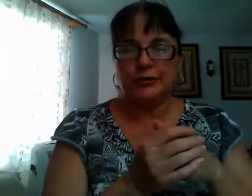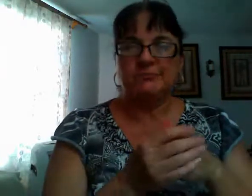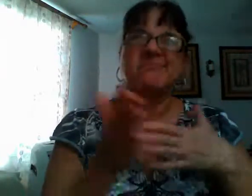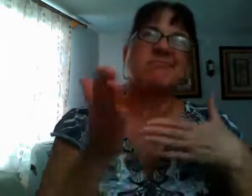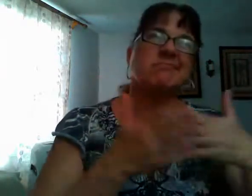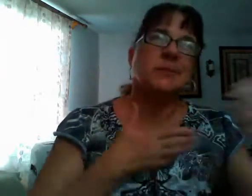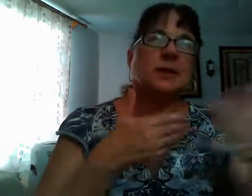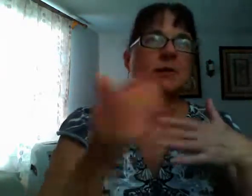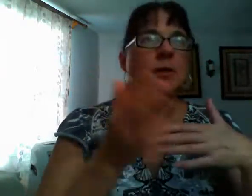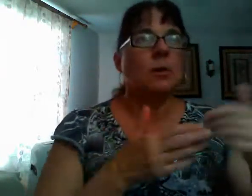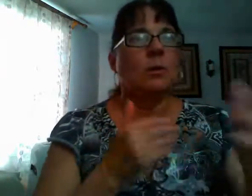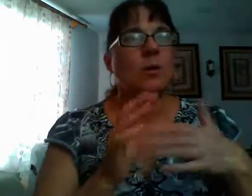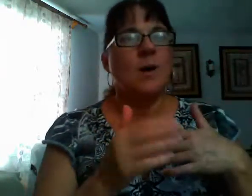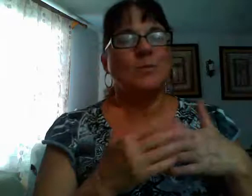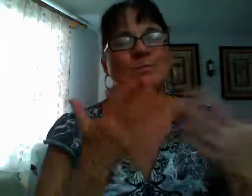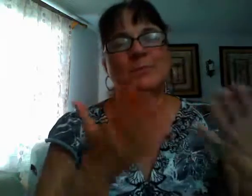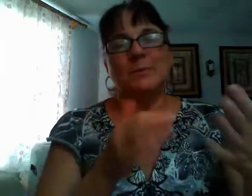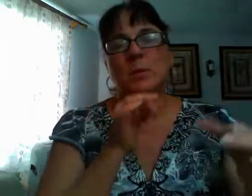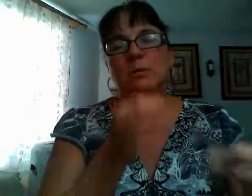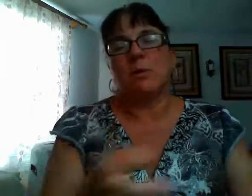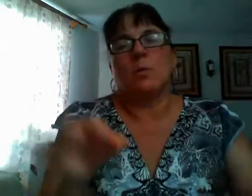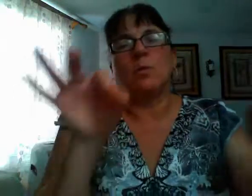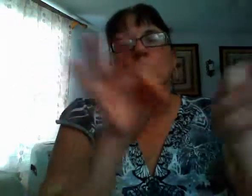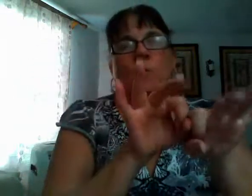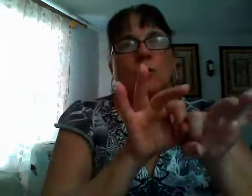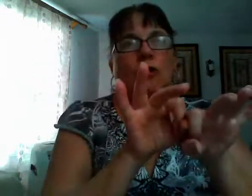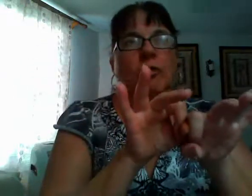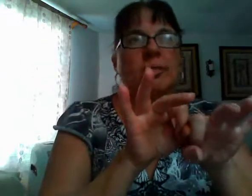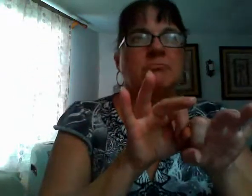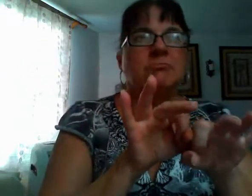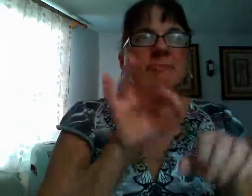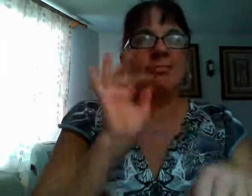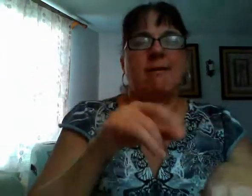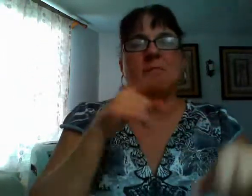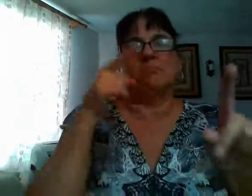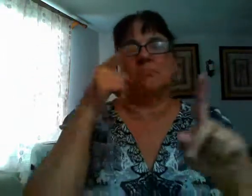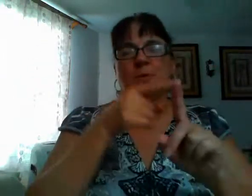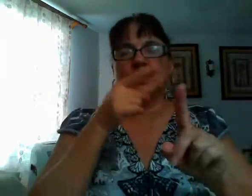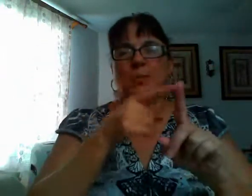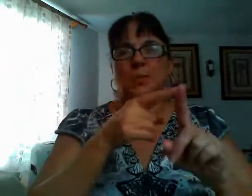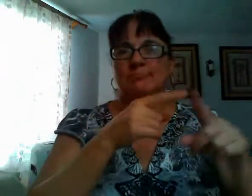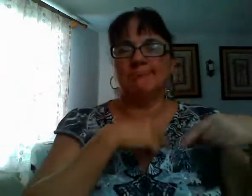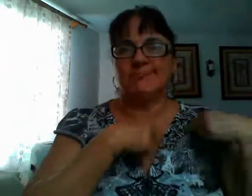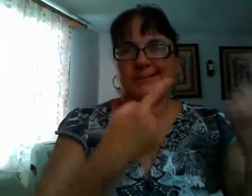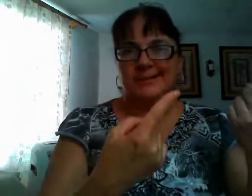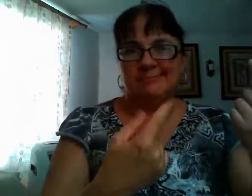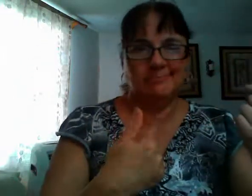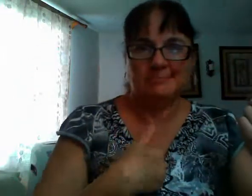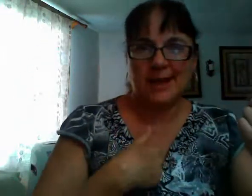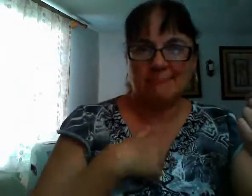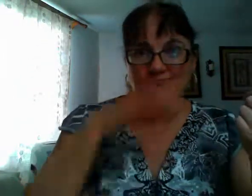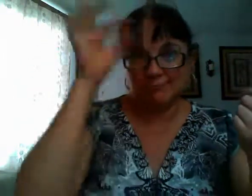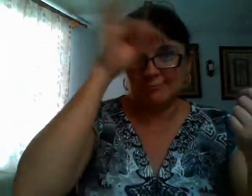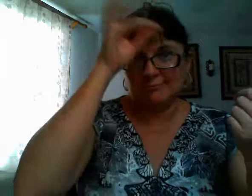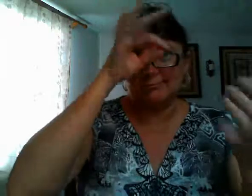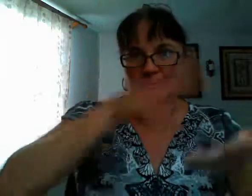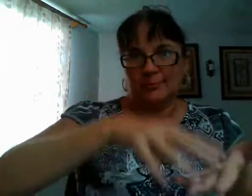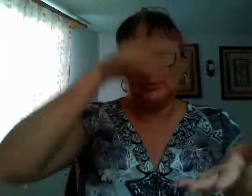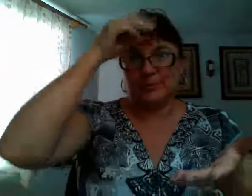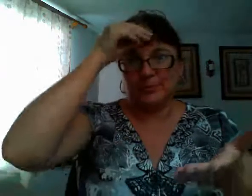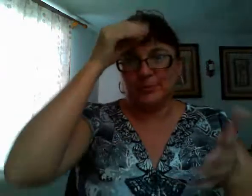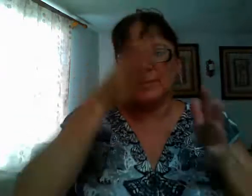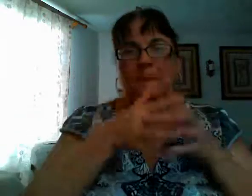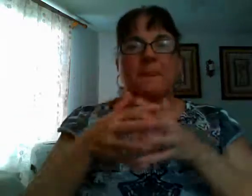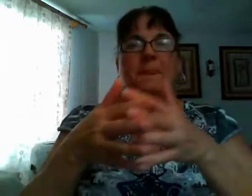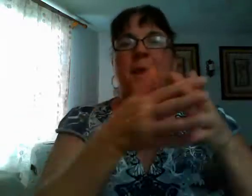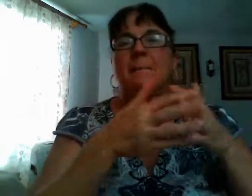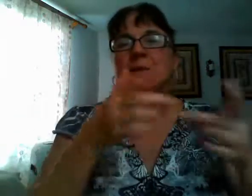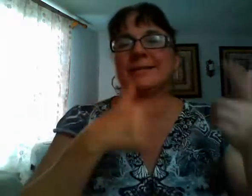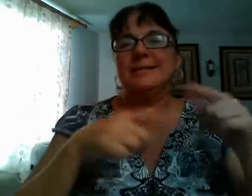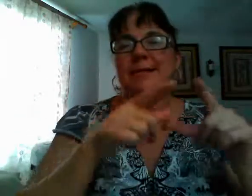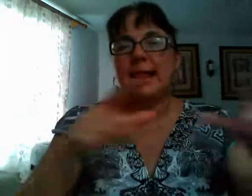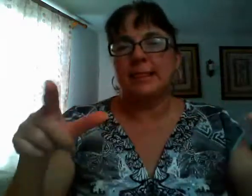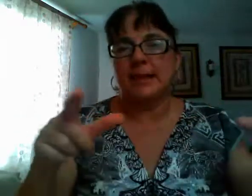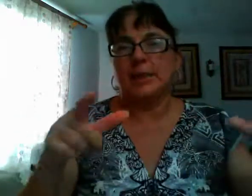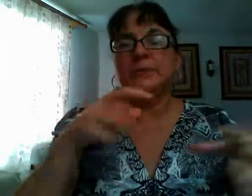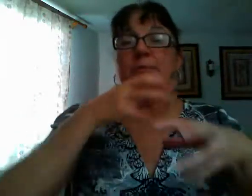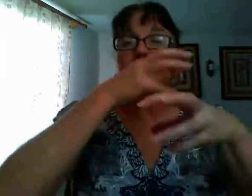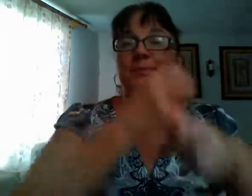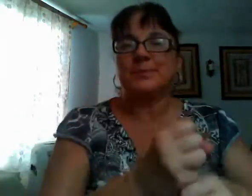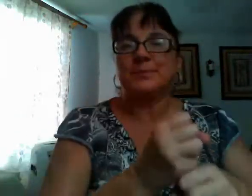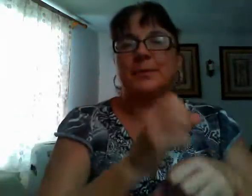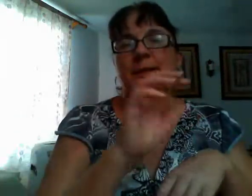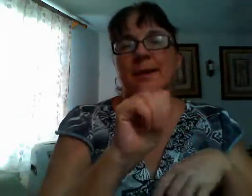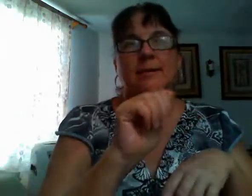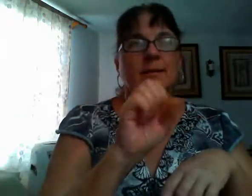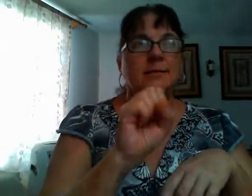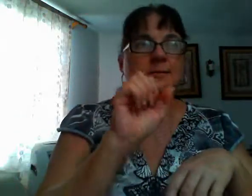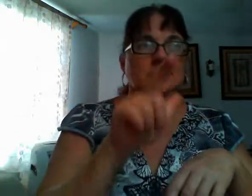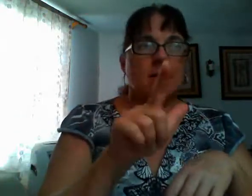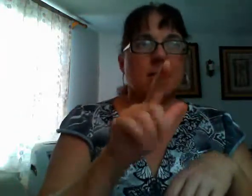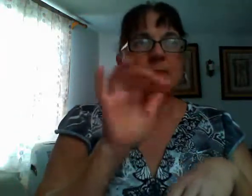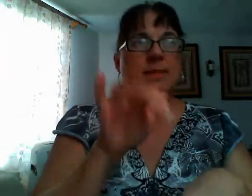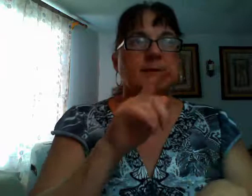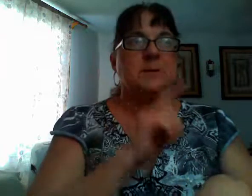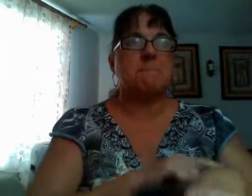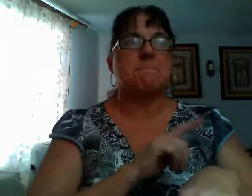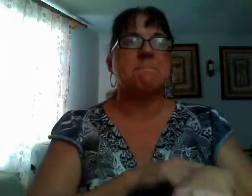which would have been useless at that point since I still did not know American Sign Language (ASL).